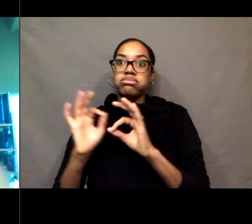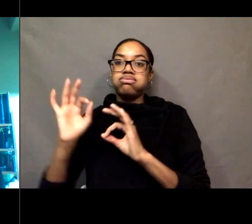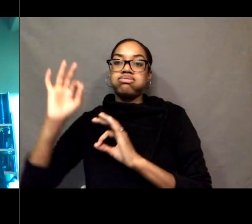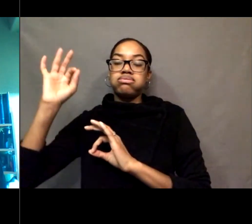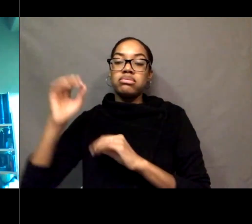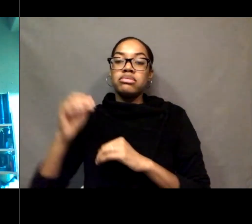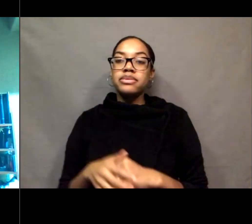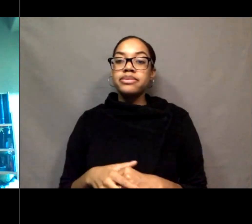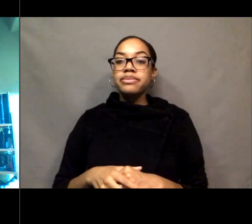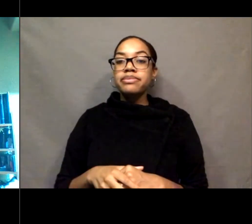these in the field.